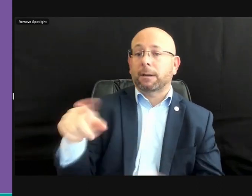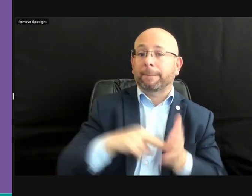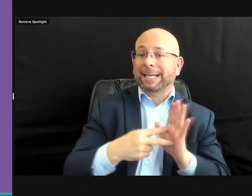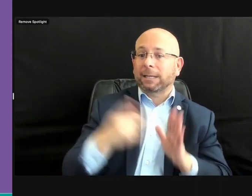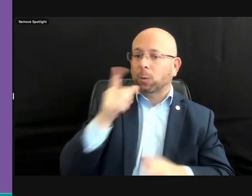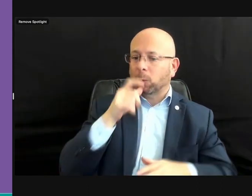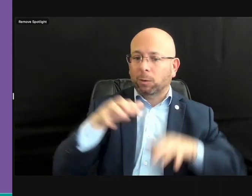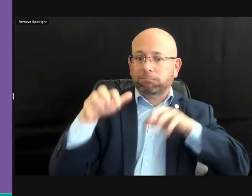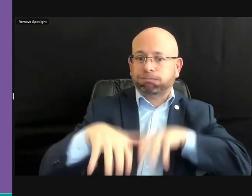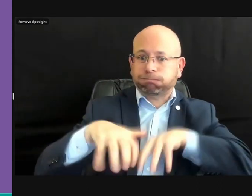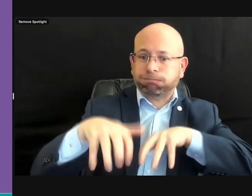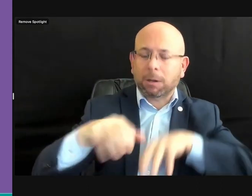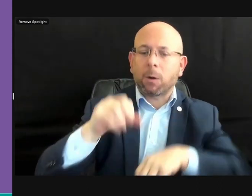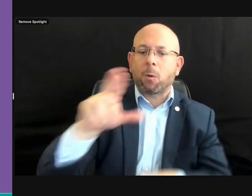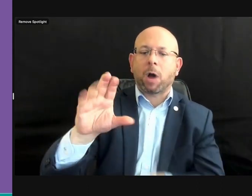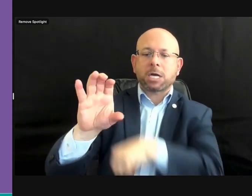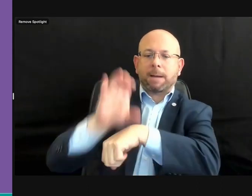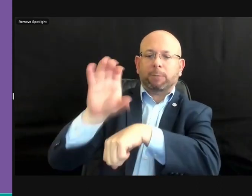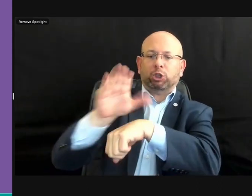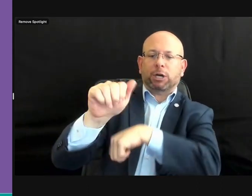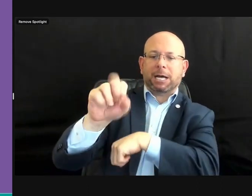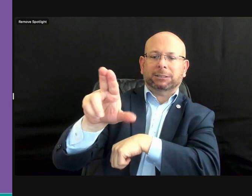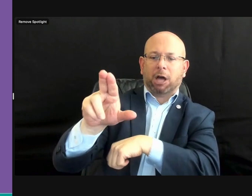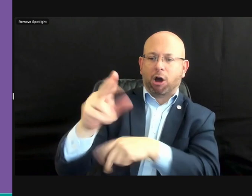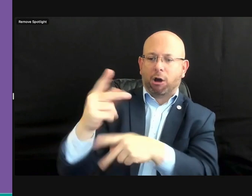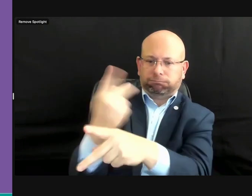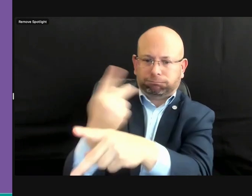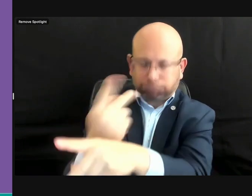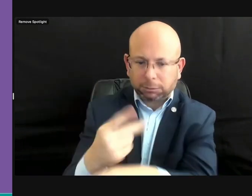That means either a human captioner or ASR.